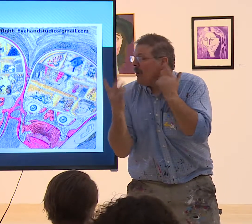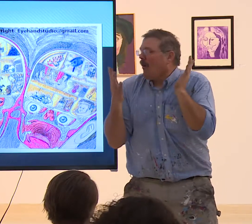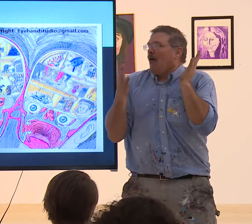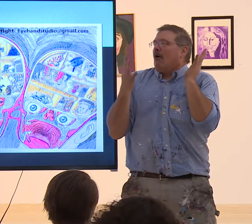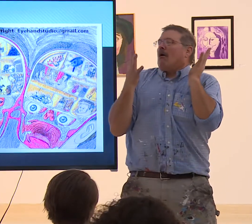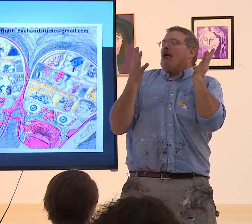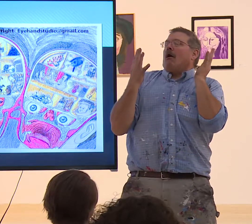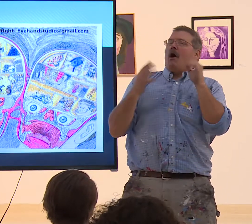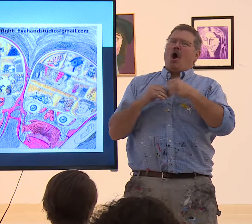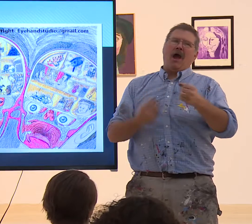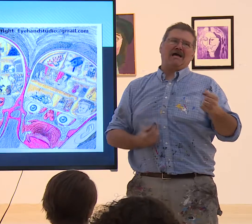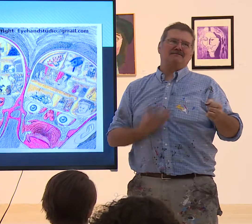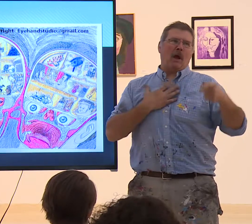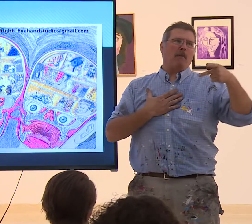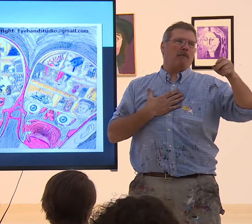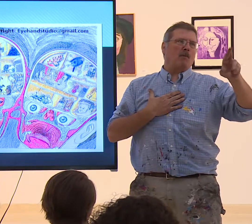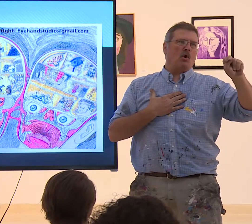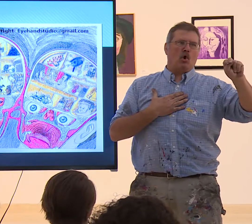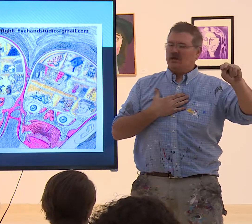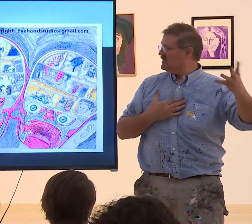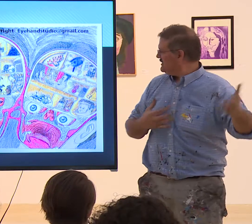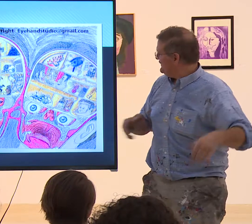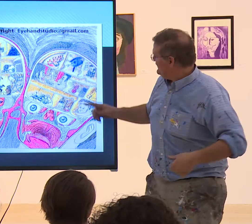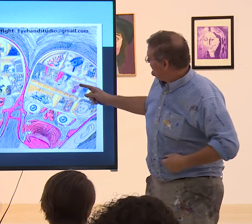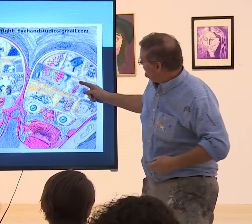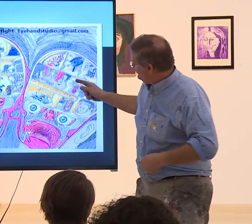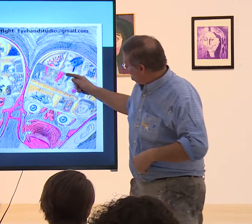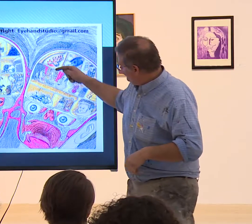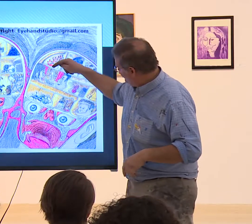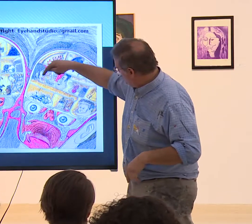I wasn't able to hear it, of course,